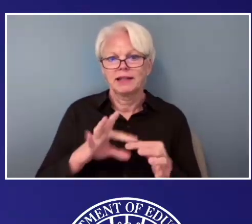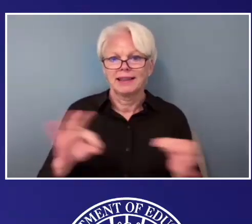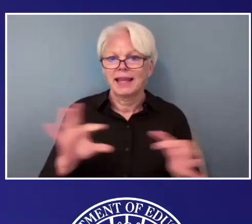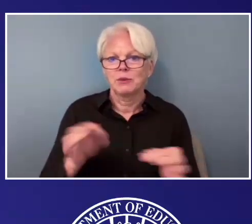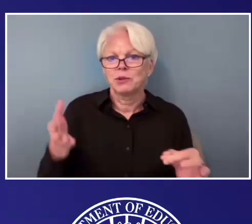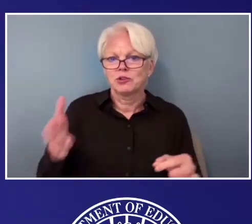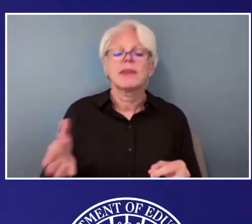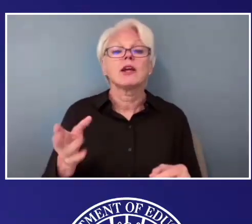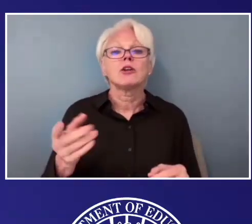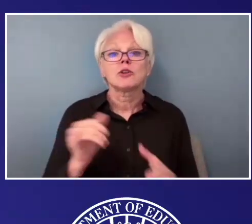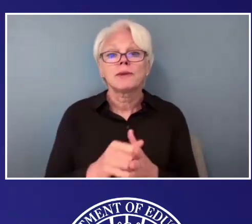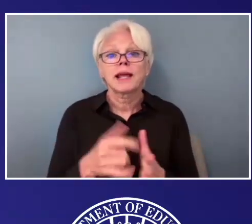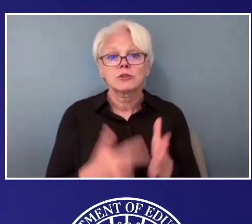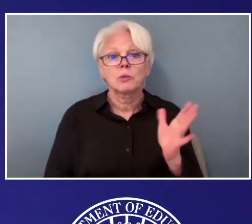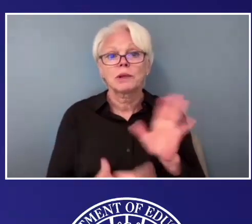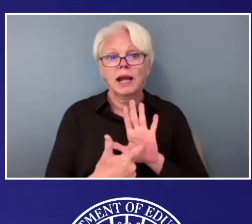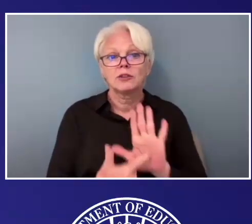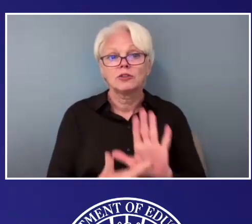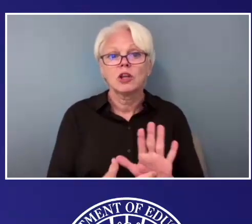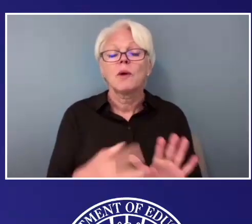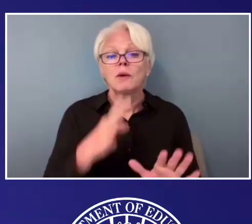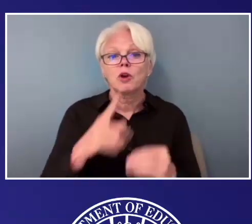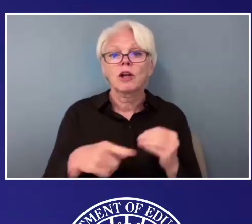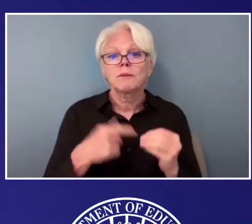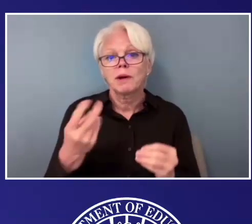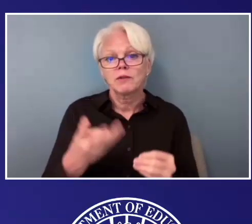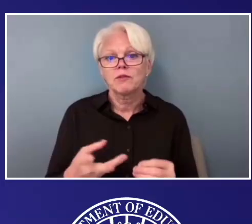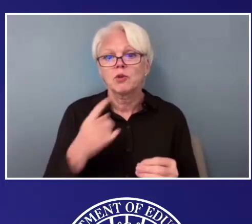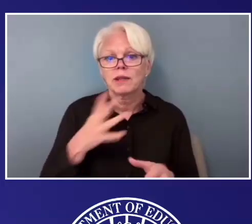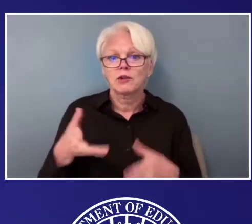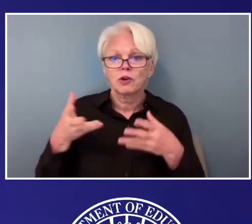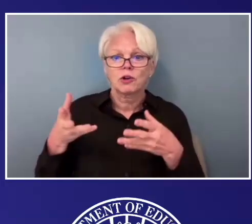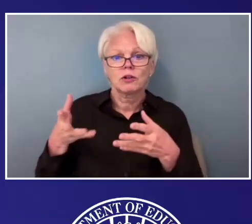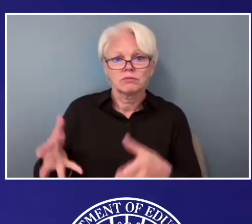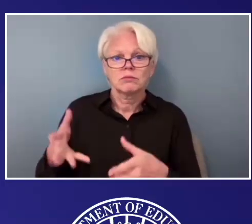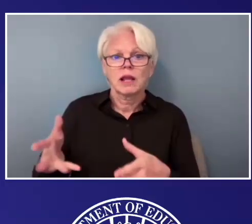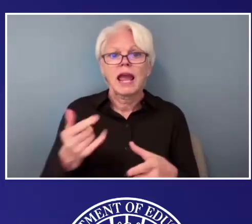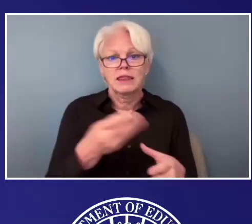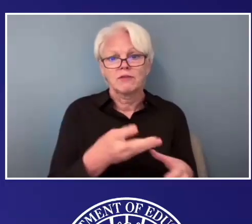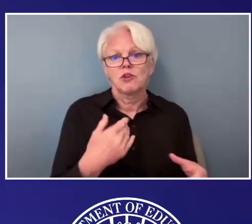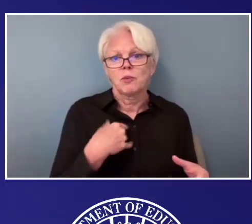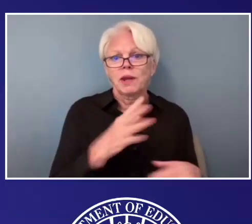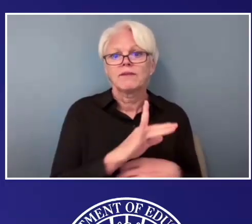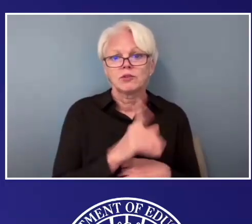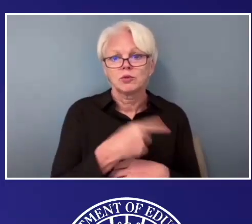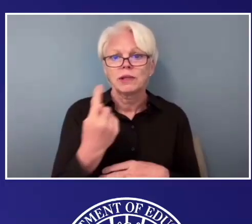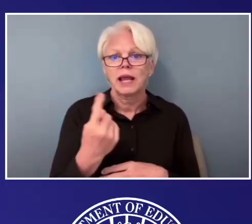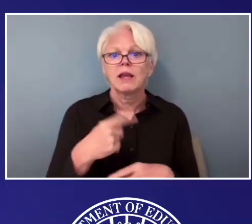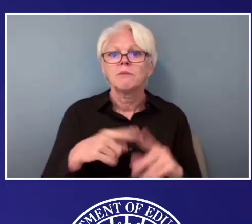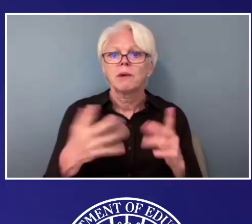show. I'll talk about the few that we have outstanding and the few that we have today. But I wanted to make sure that we touch